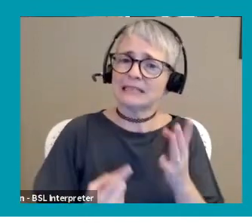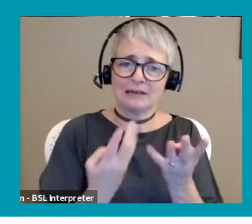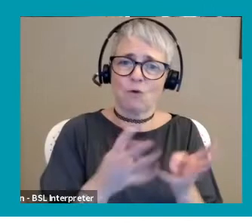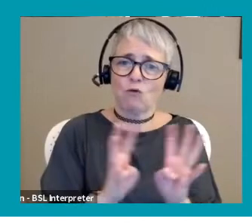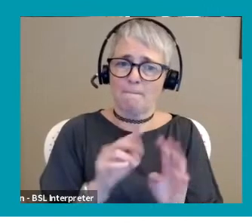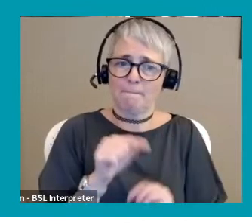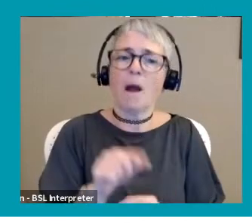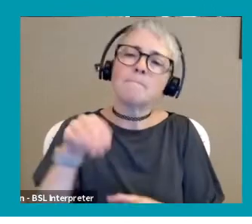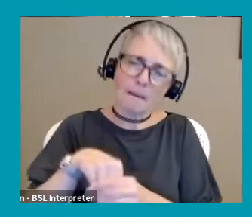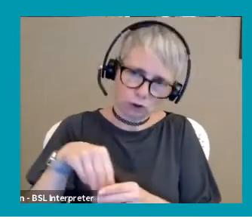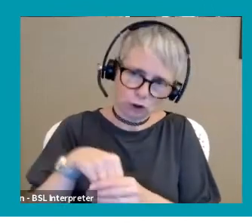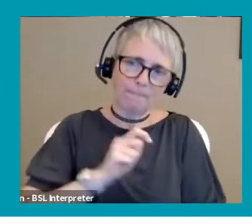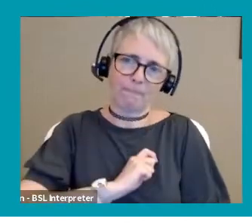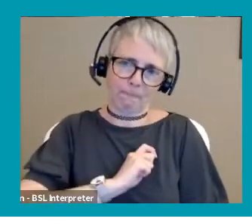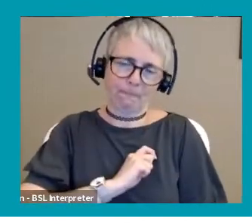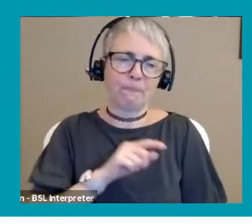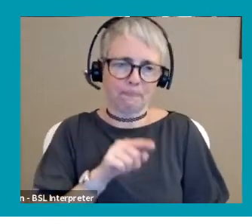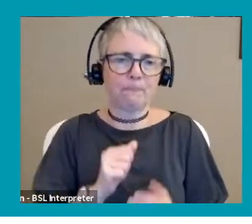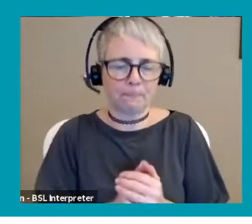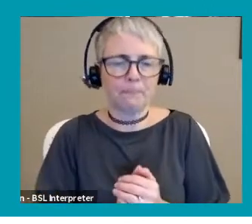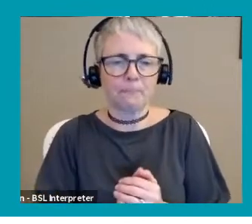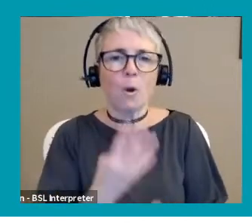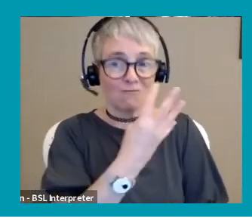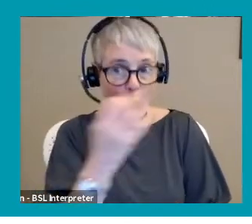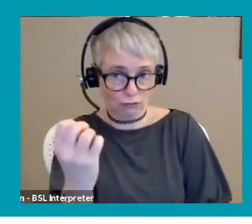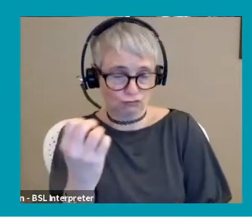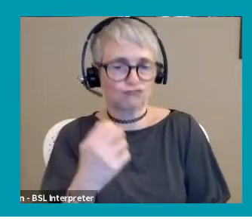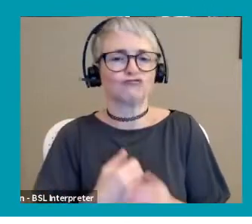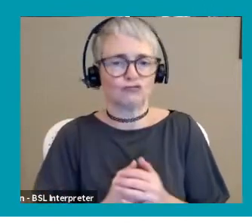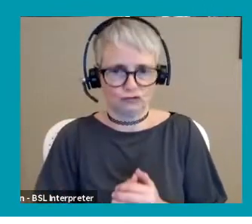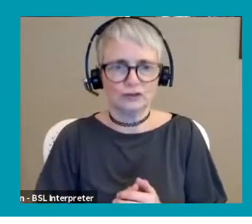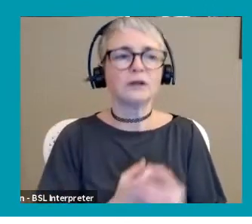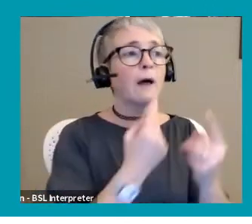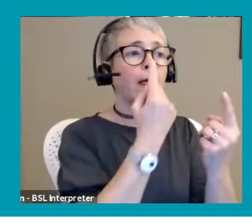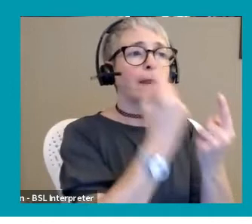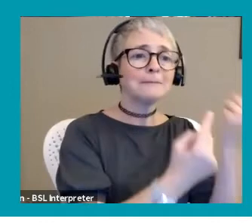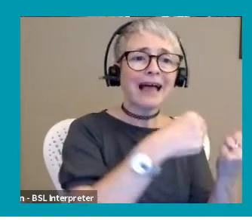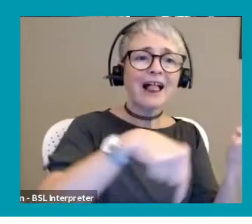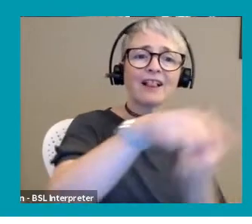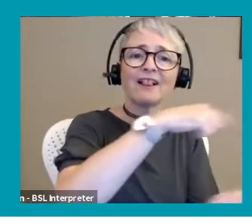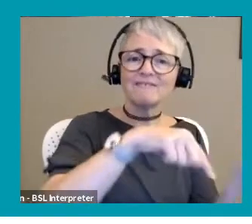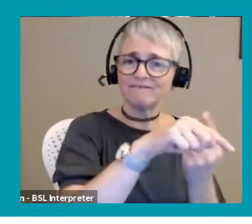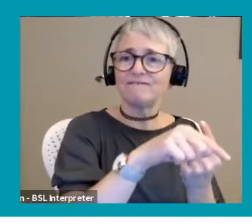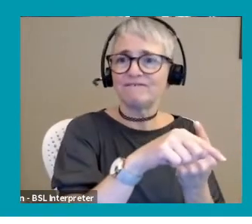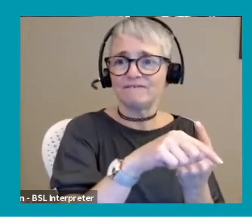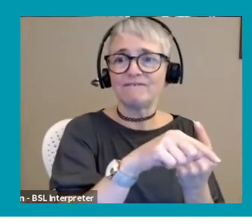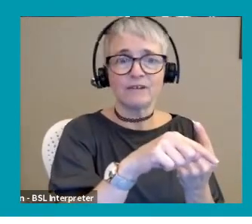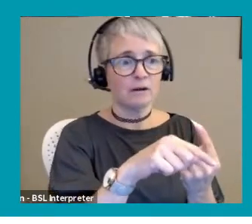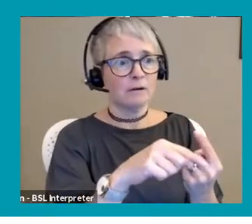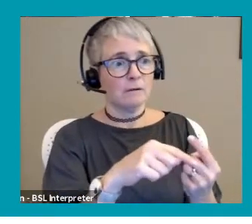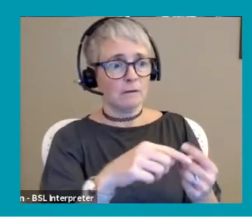There is 400 members who employ 20% of the workforce and the website is